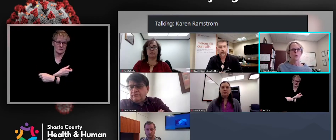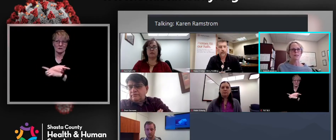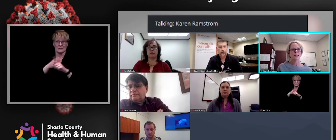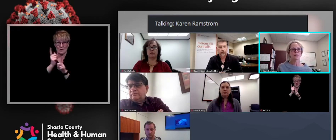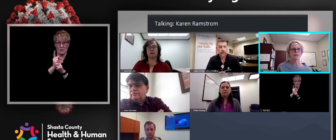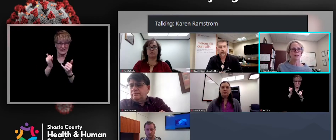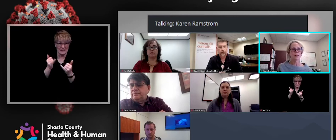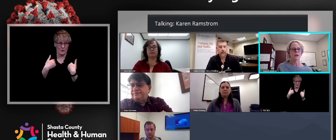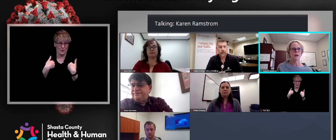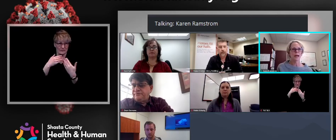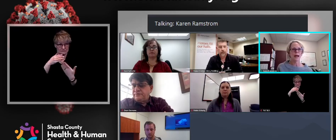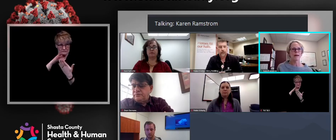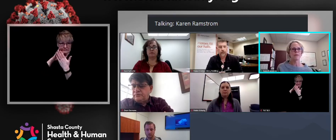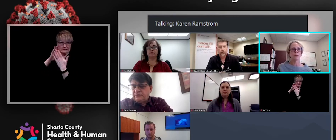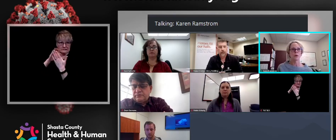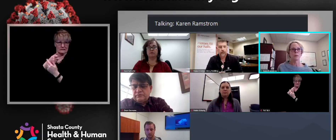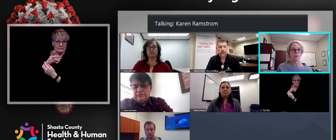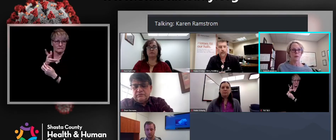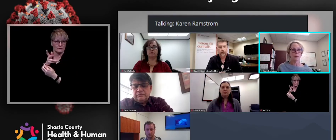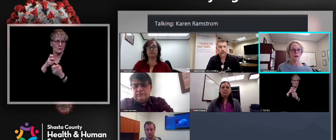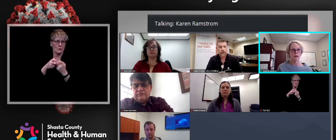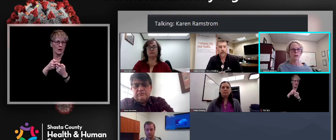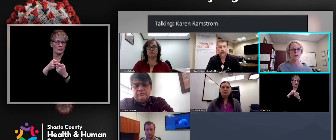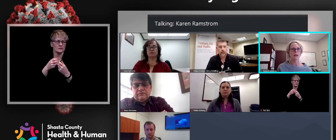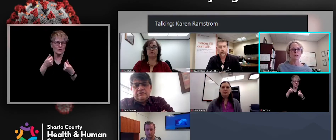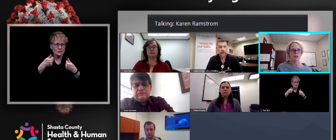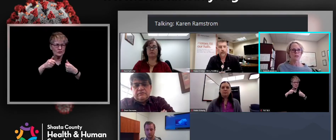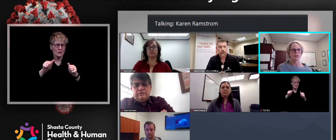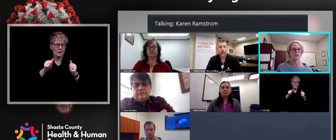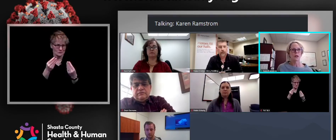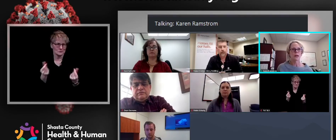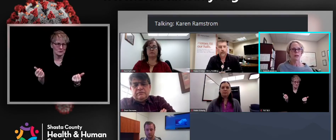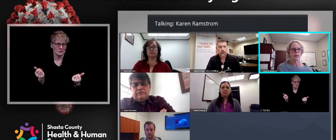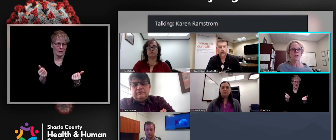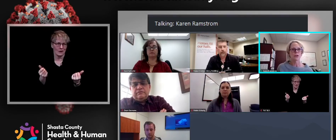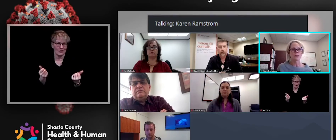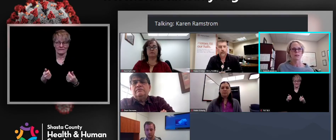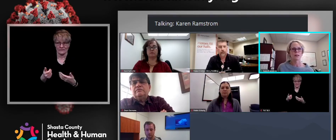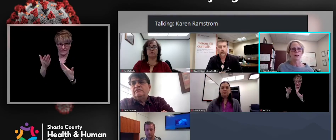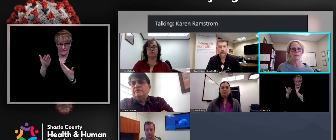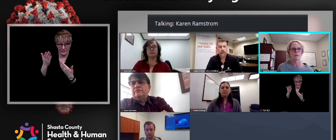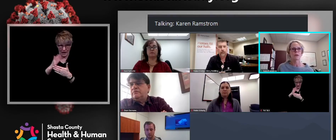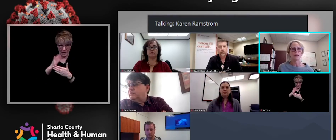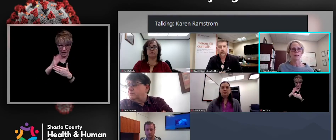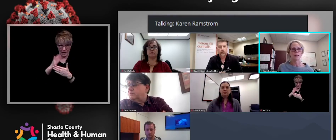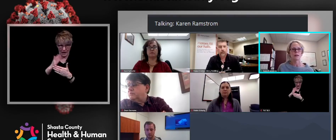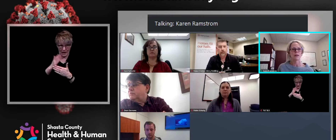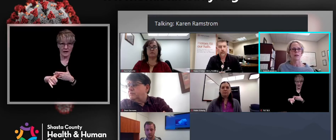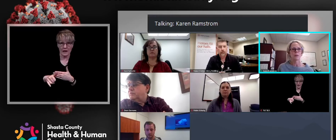once that's available, we'll be prepared, I think as vaccine supply increases to make that available